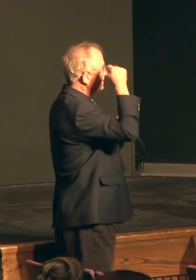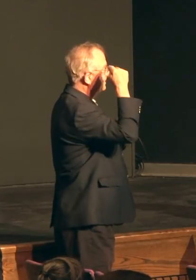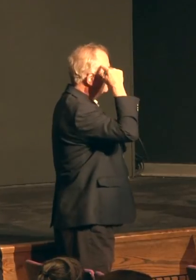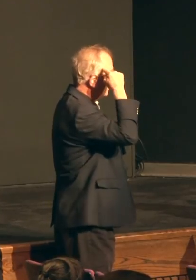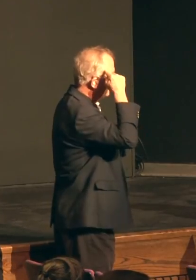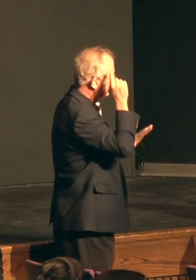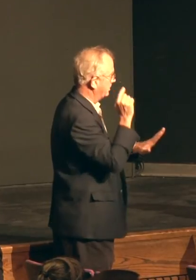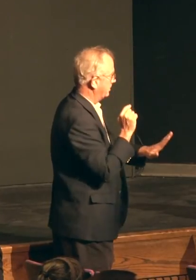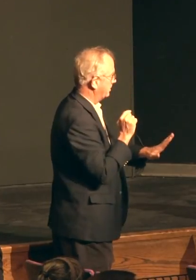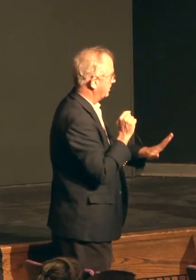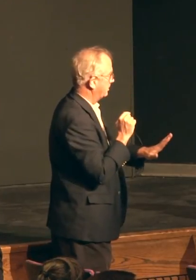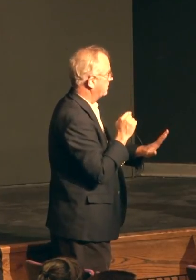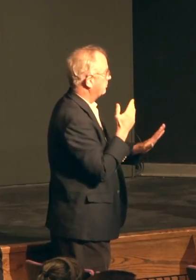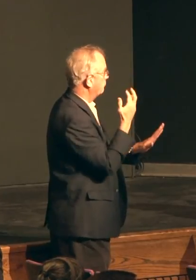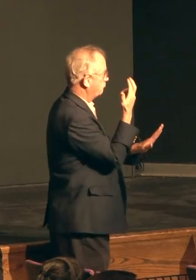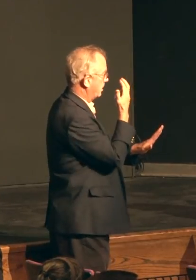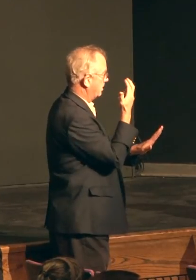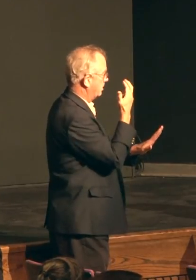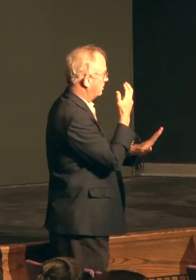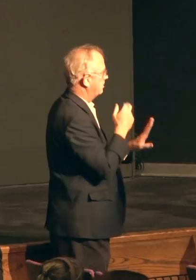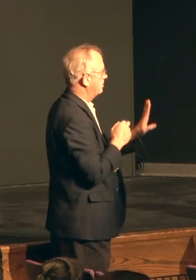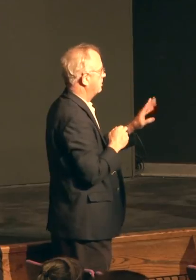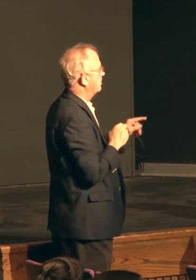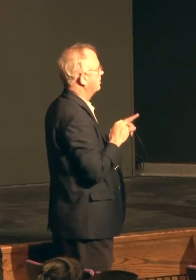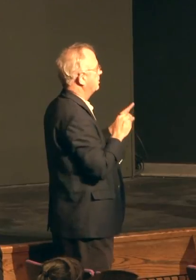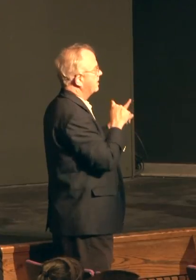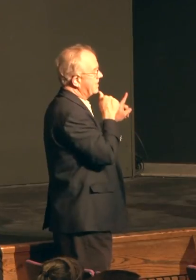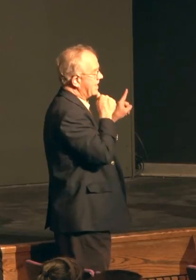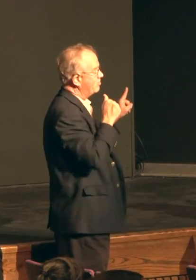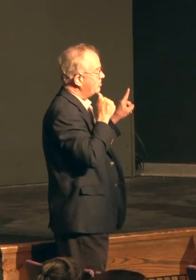I think that would be great for NAD to focus on